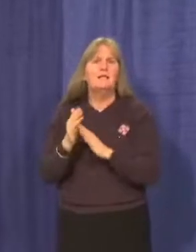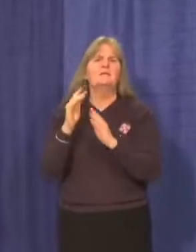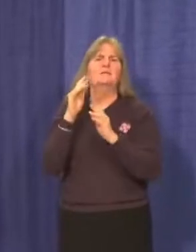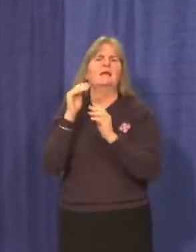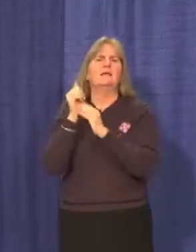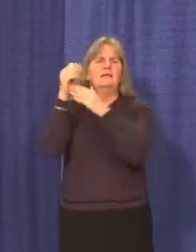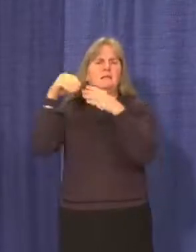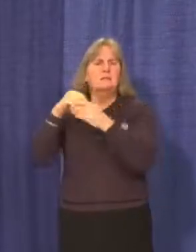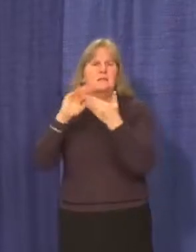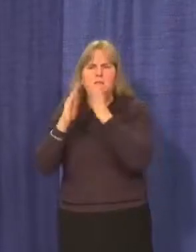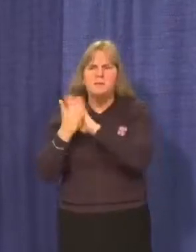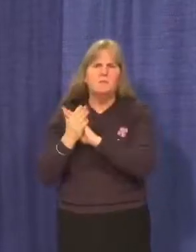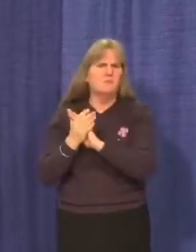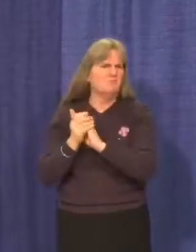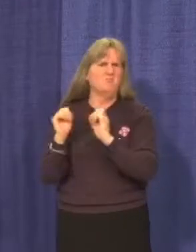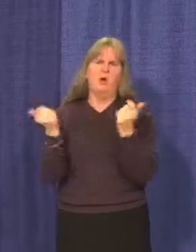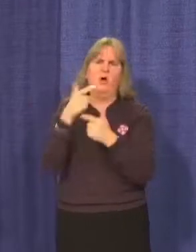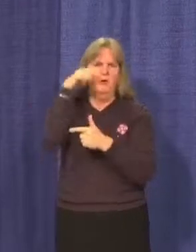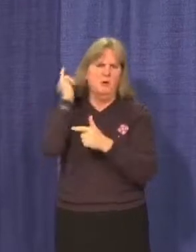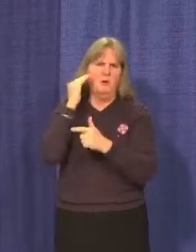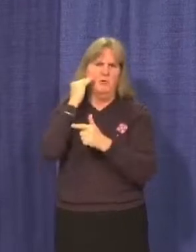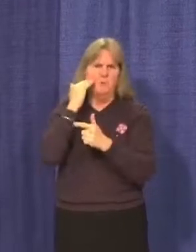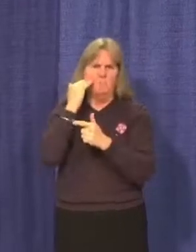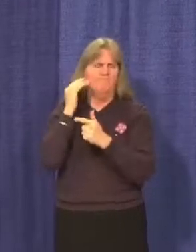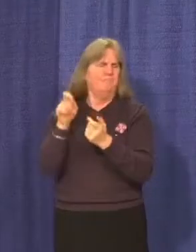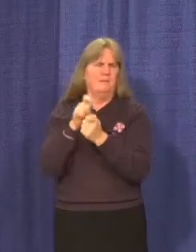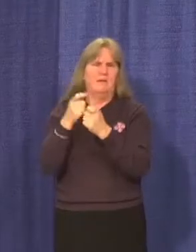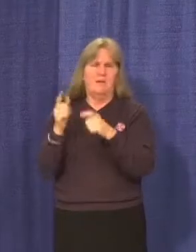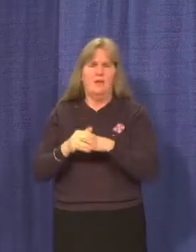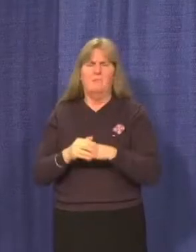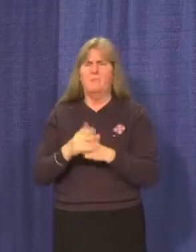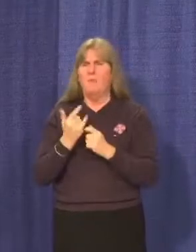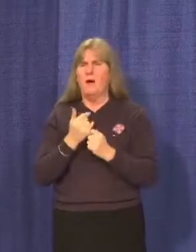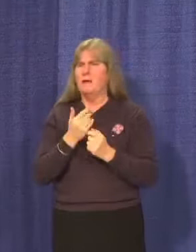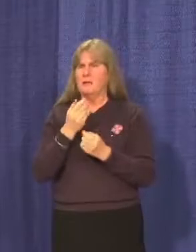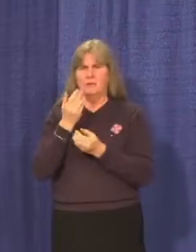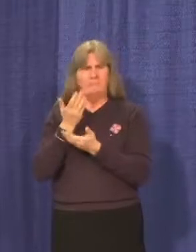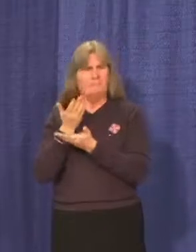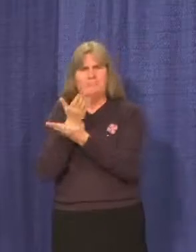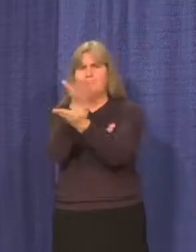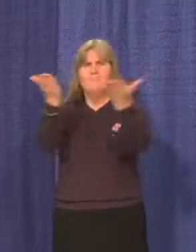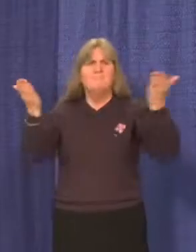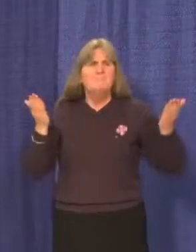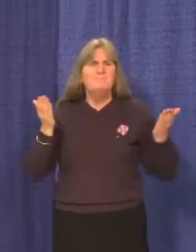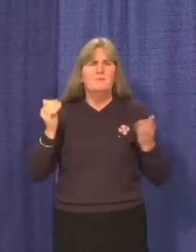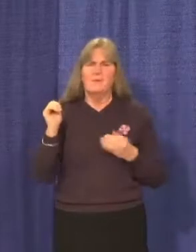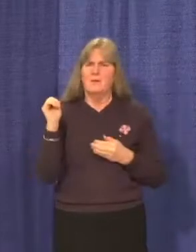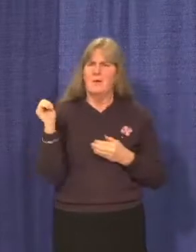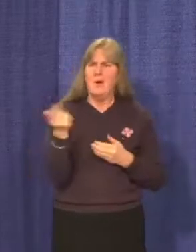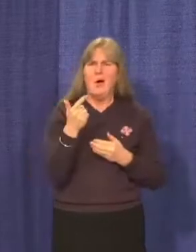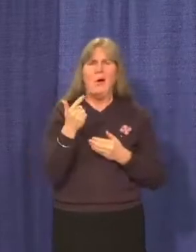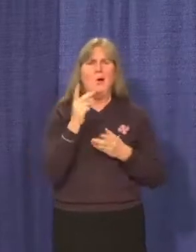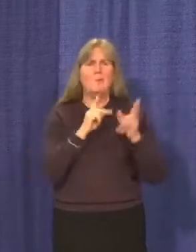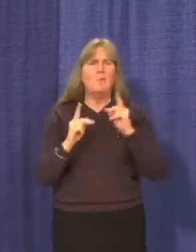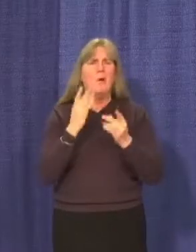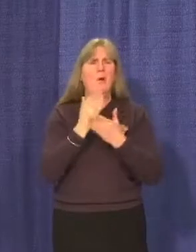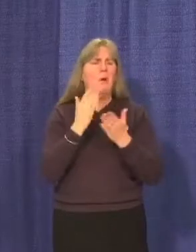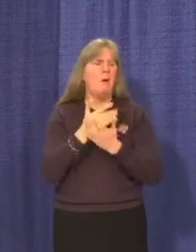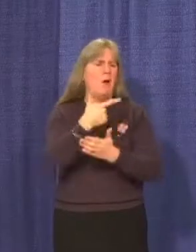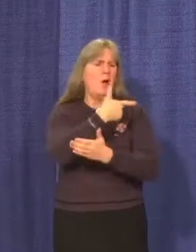broadly with all Yukoners. We are working very hard to reach all Yukoners with key details about the vaccine clinic